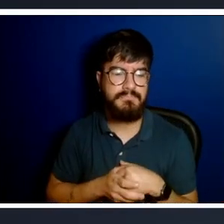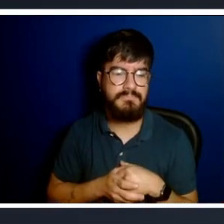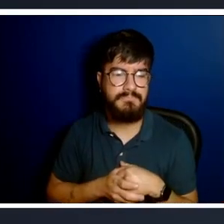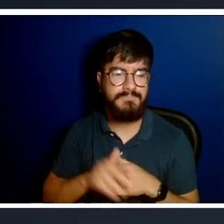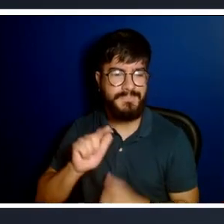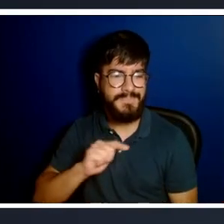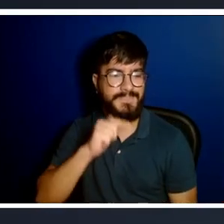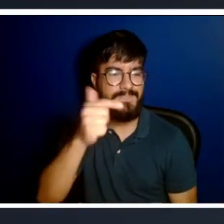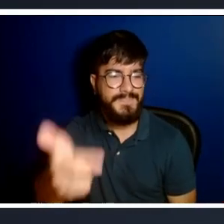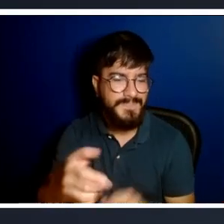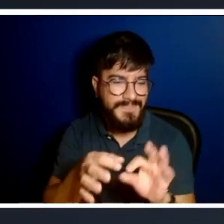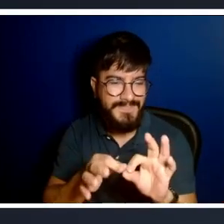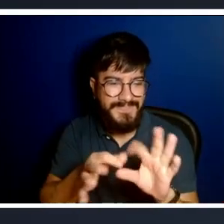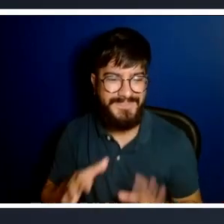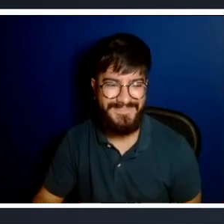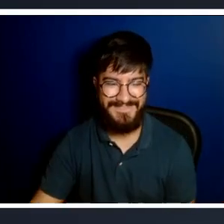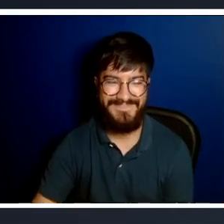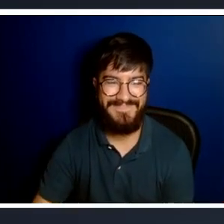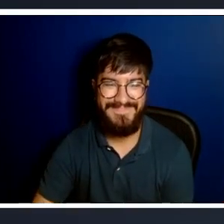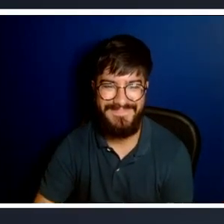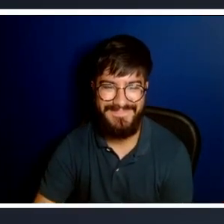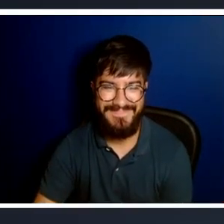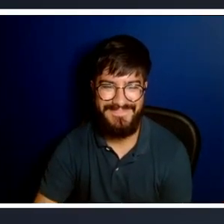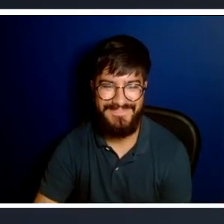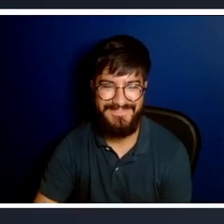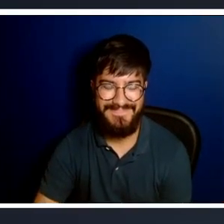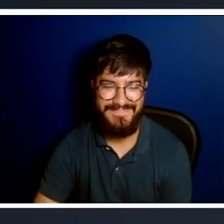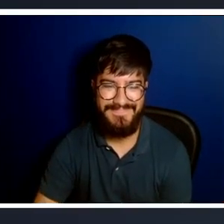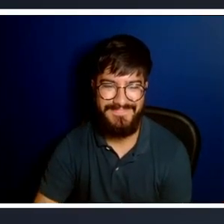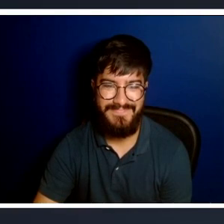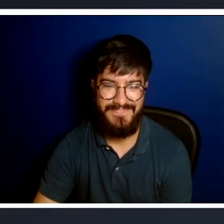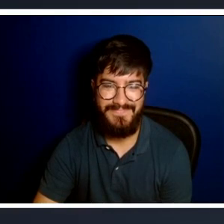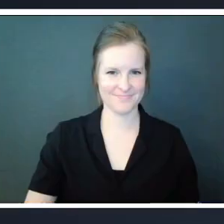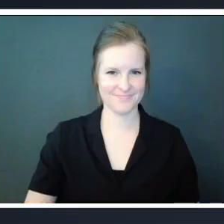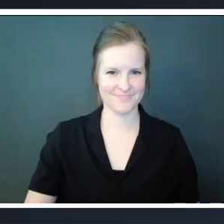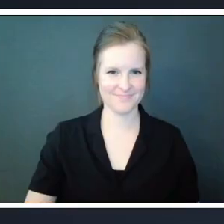[unintelligible], which you'll see on the bottom left let the students show what they've learned